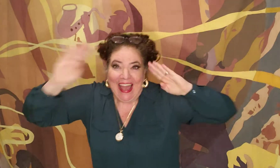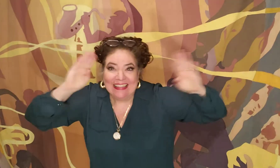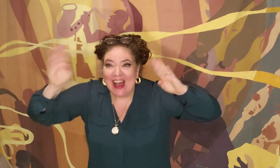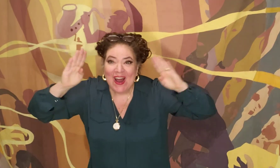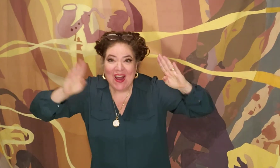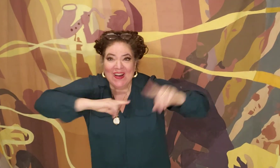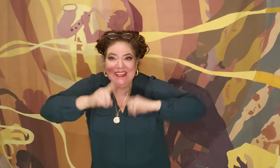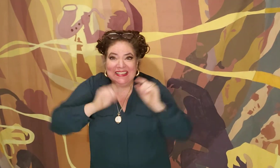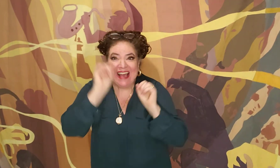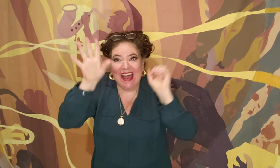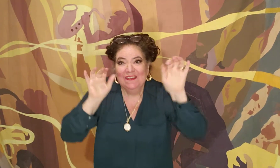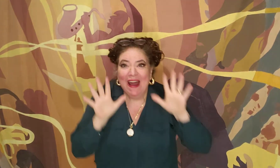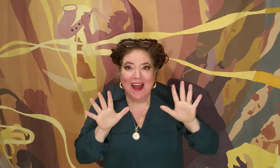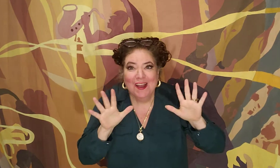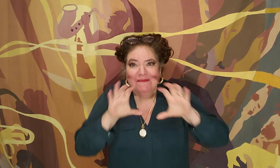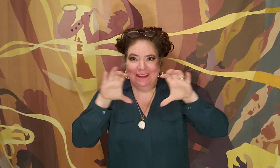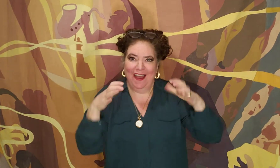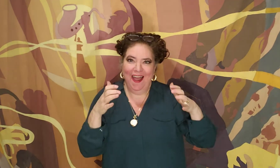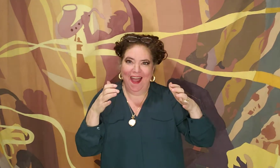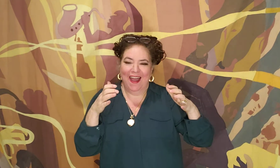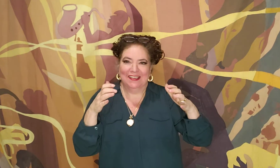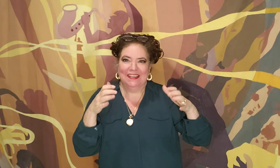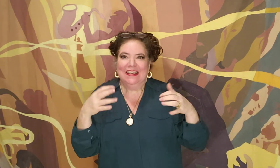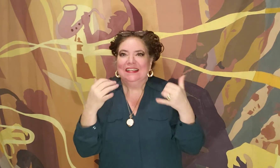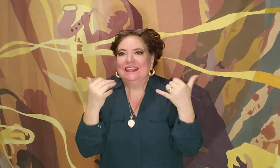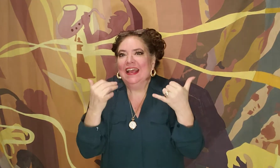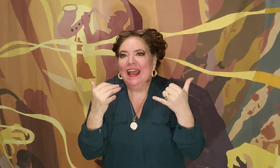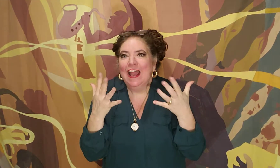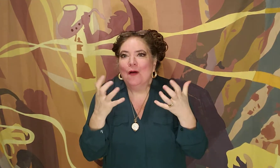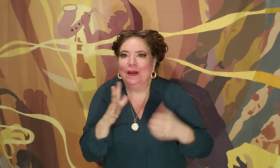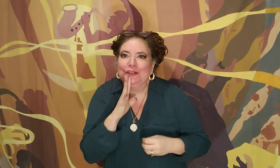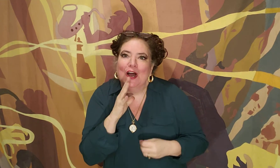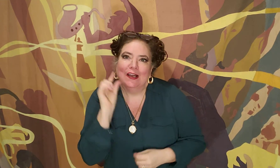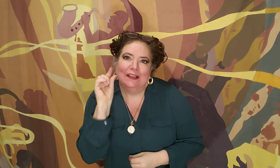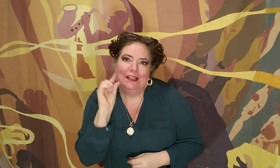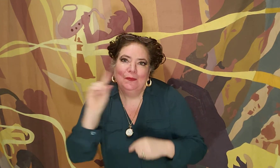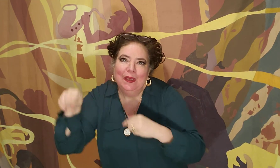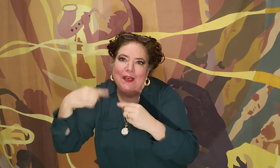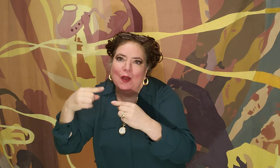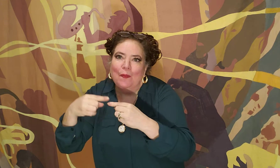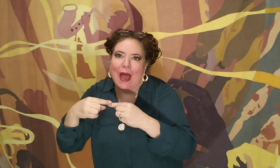Hello sign mime class! Today I want to talk a little bit about